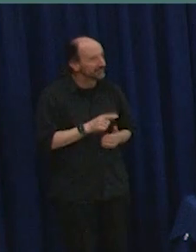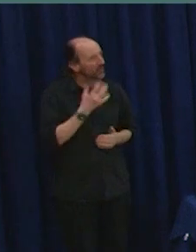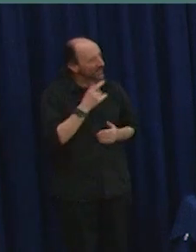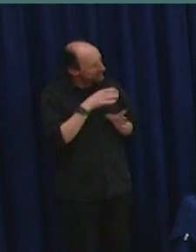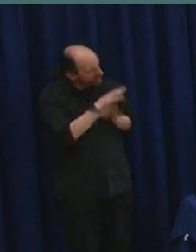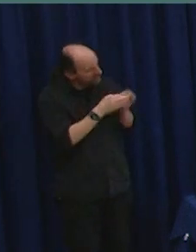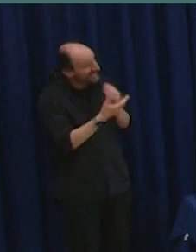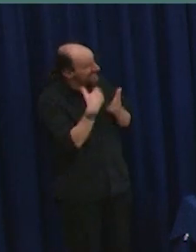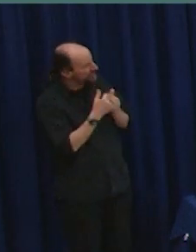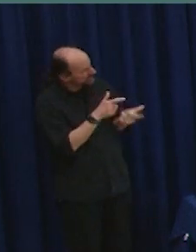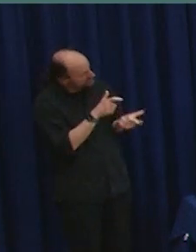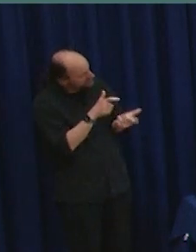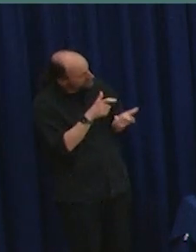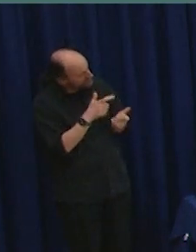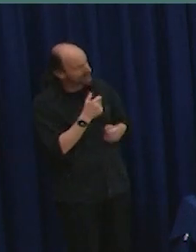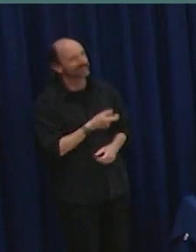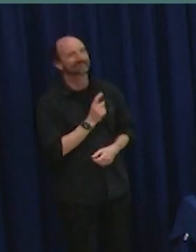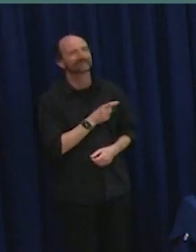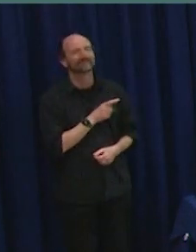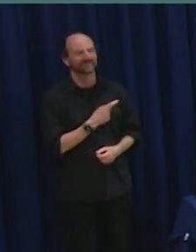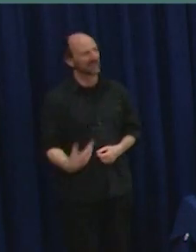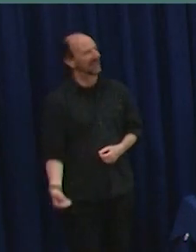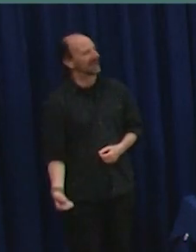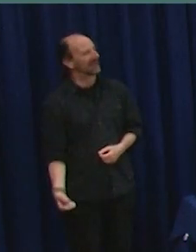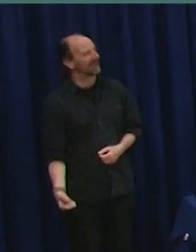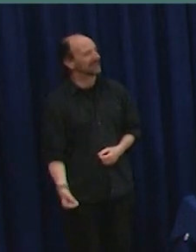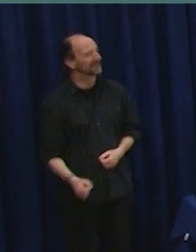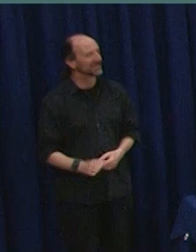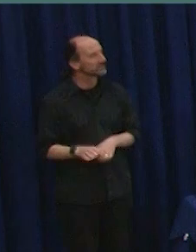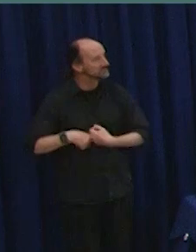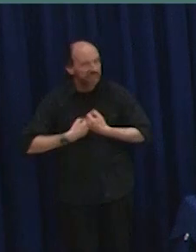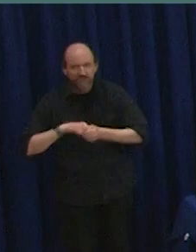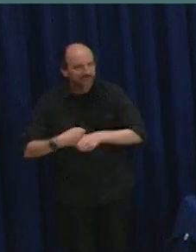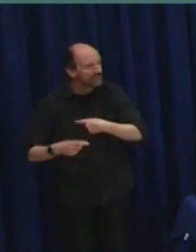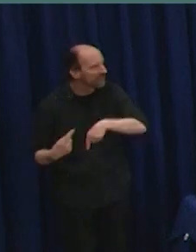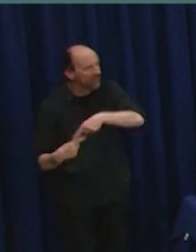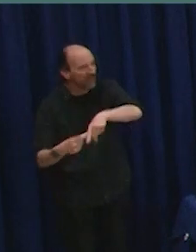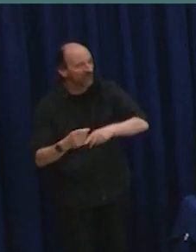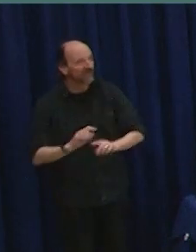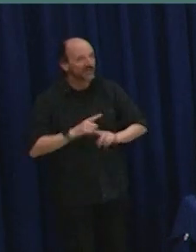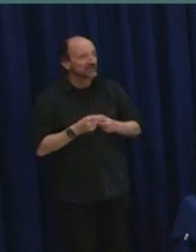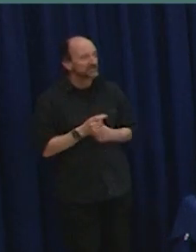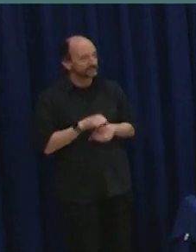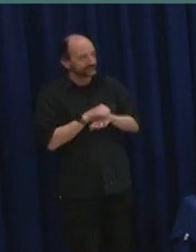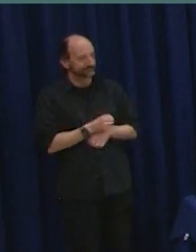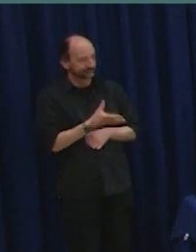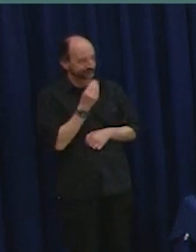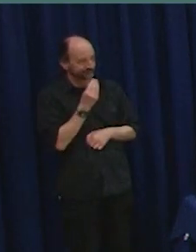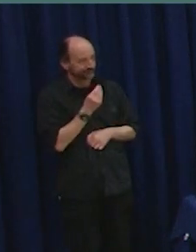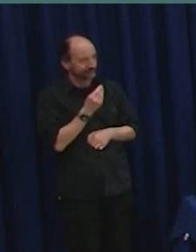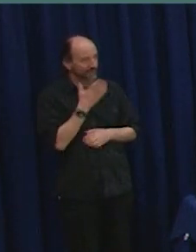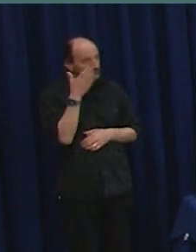toddler yeah, he wouldn't sit still very long at school bit day-dreamy, but was clever so kept up,